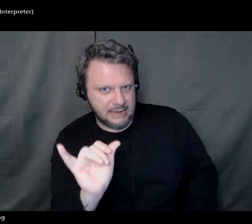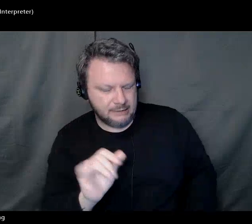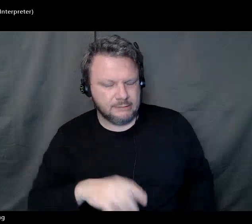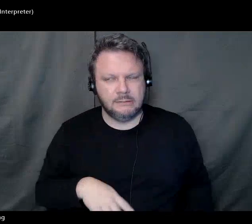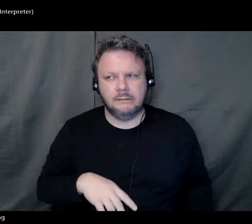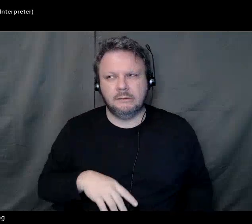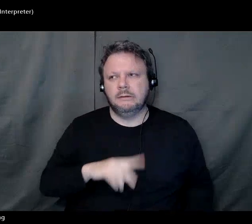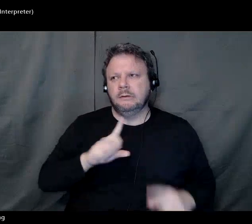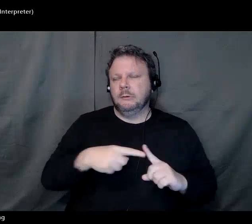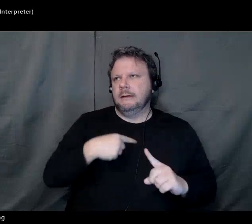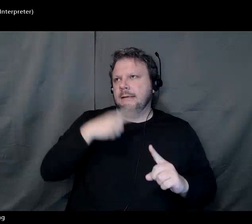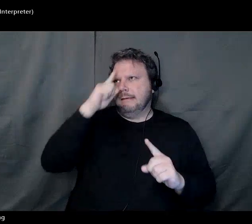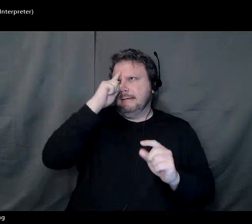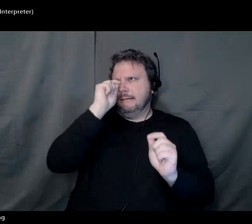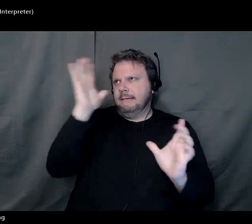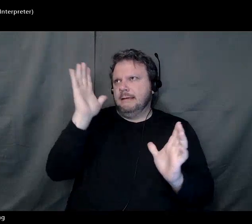A successful multi sector plan.